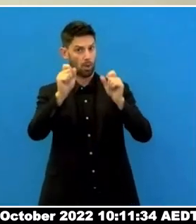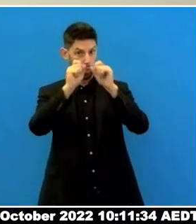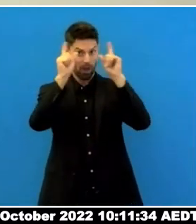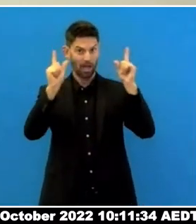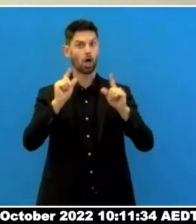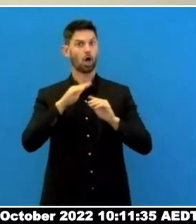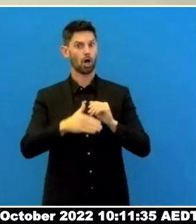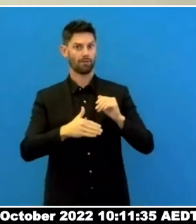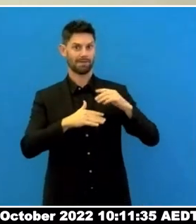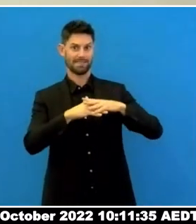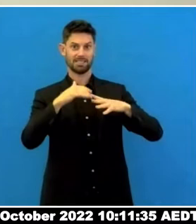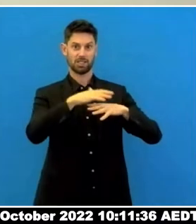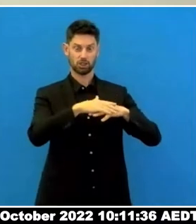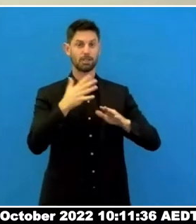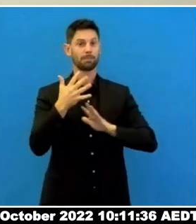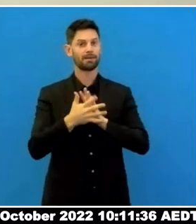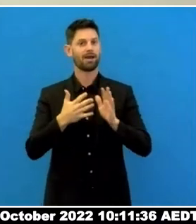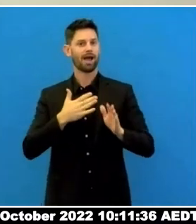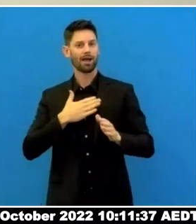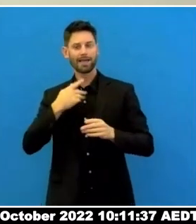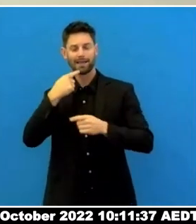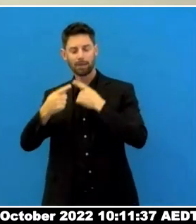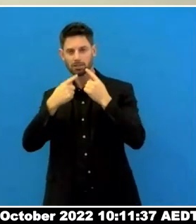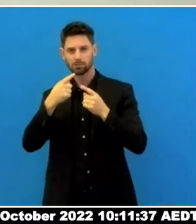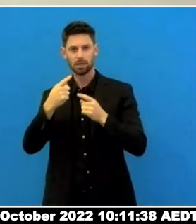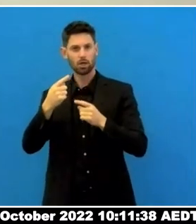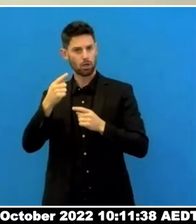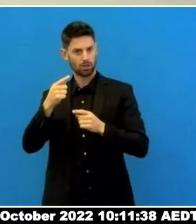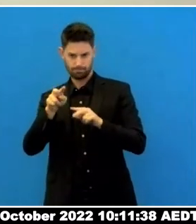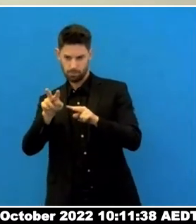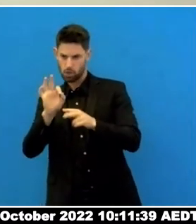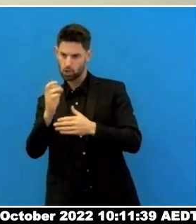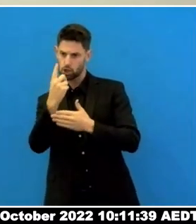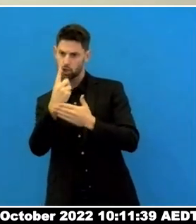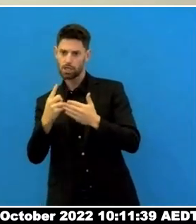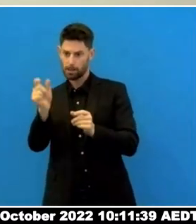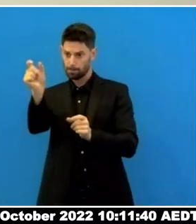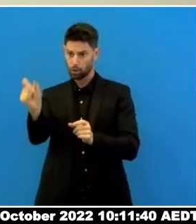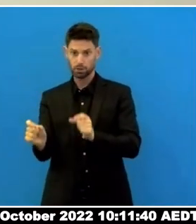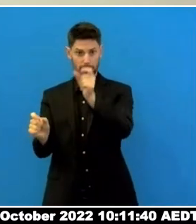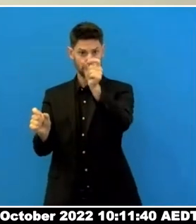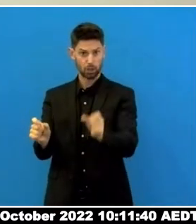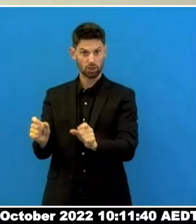from a focus on interpersonal racism to institutional and systemic racism,